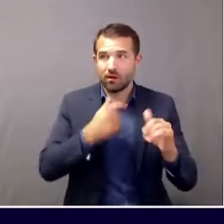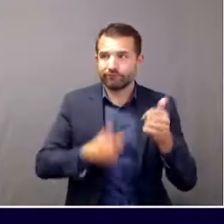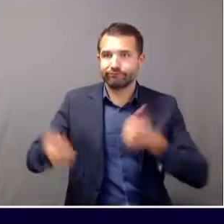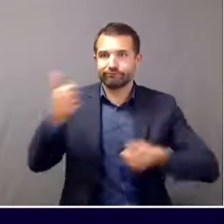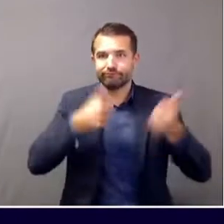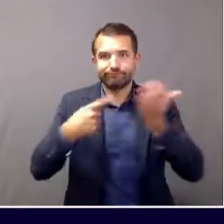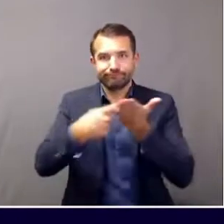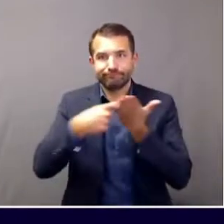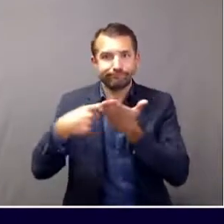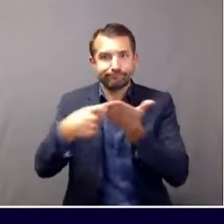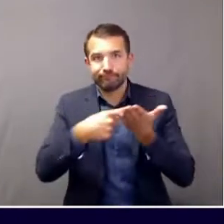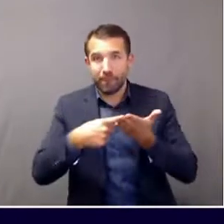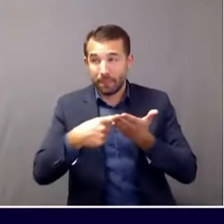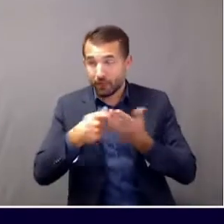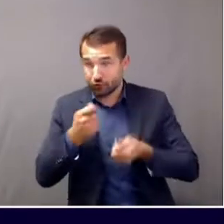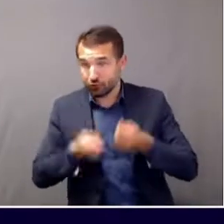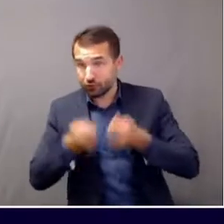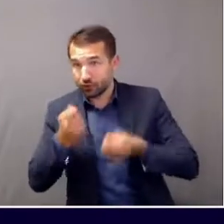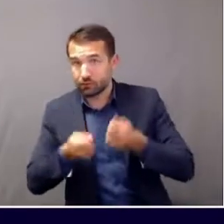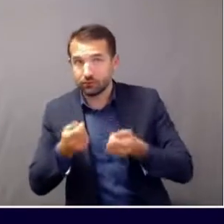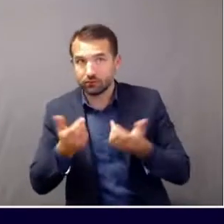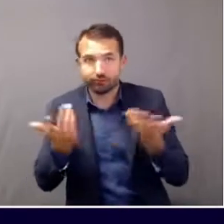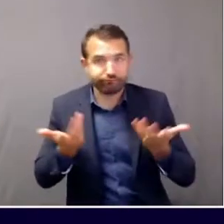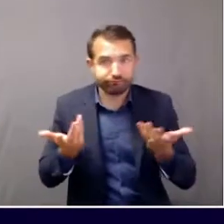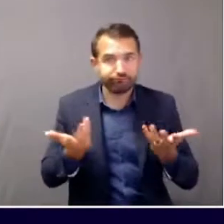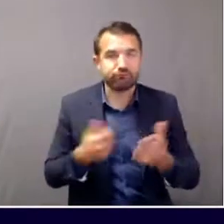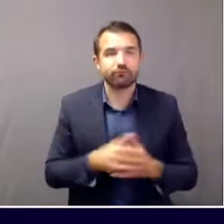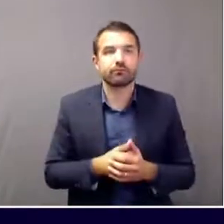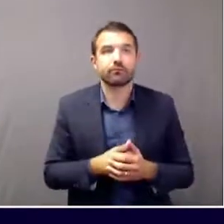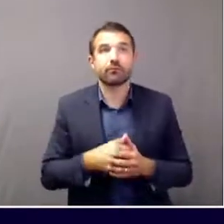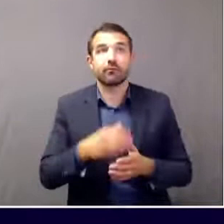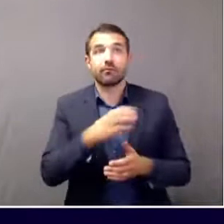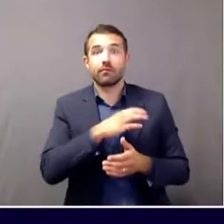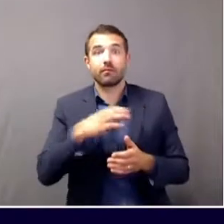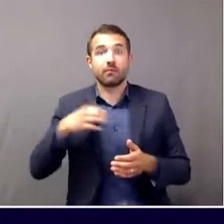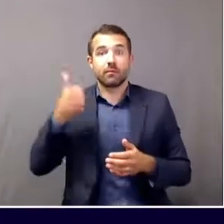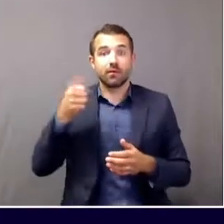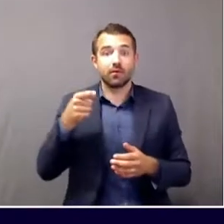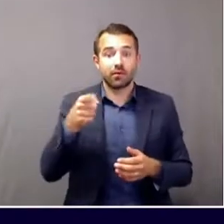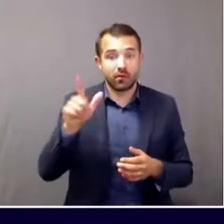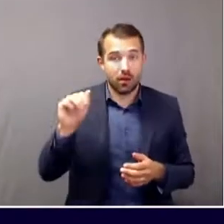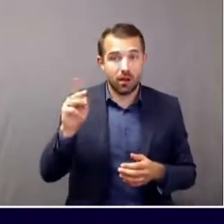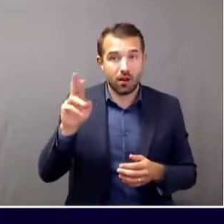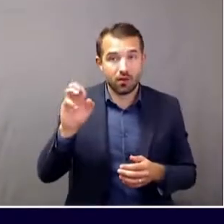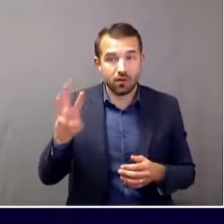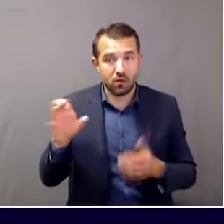things that we can do today